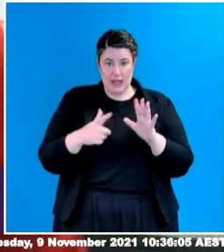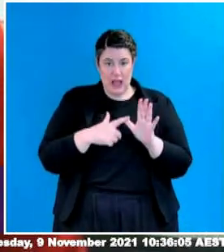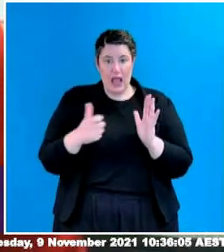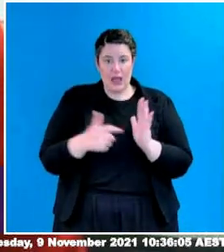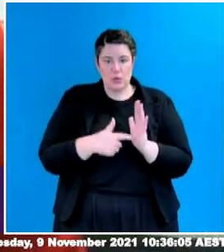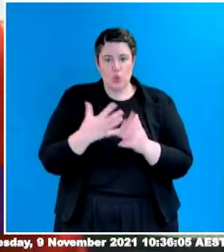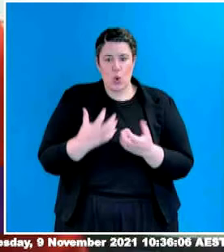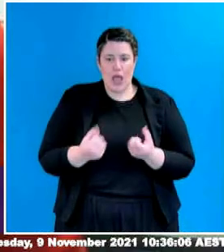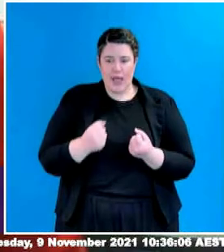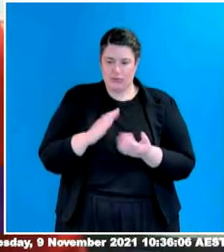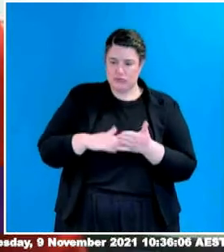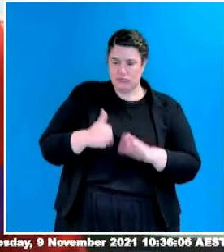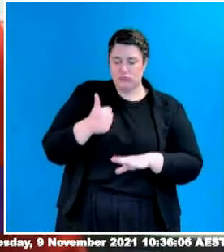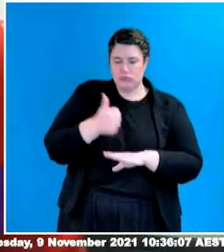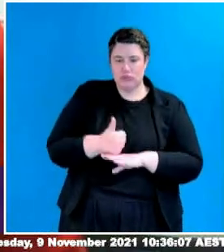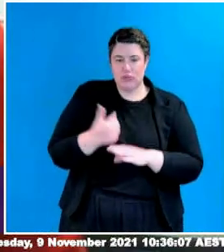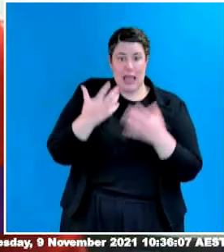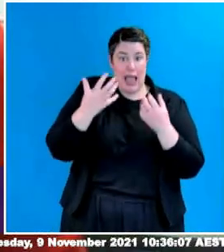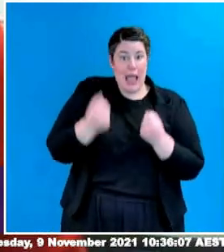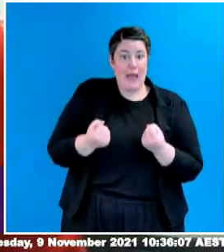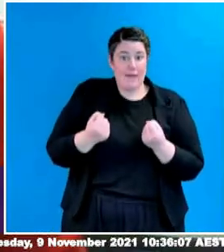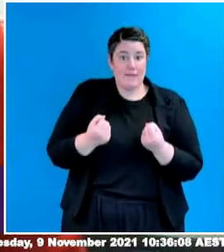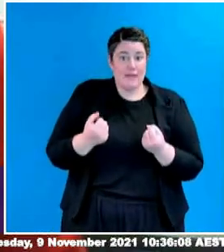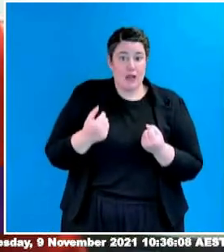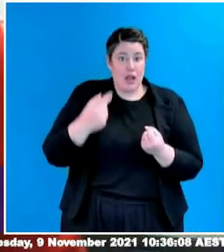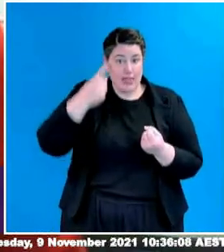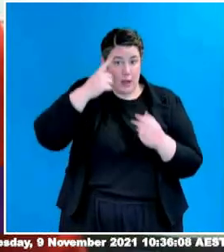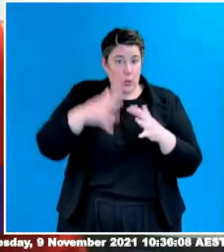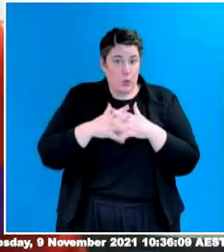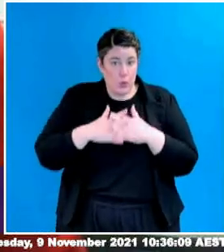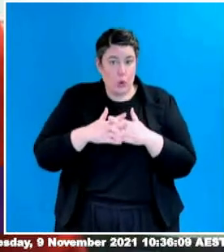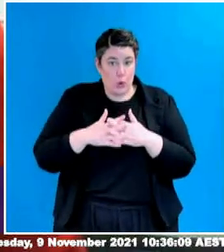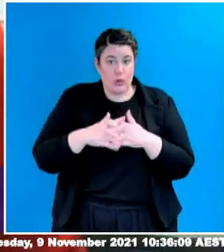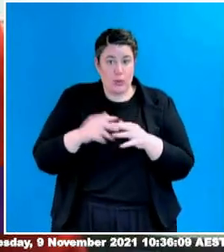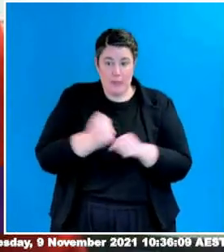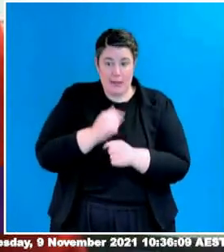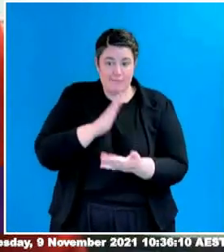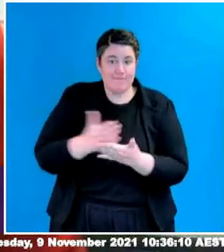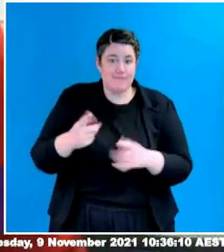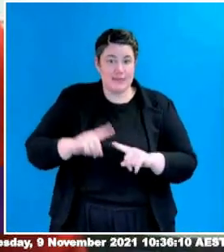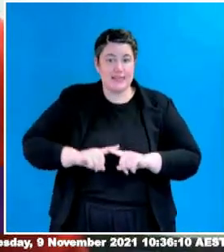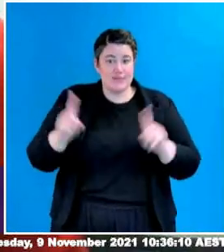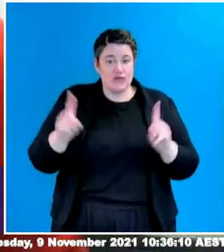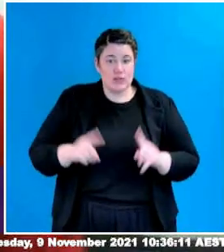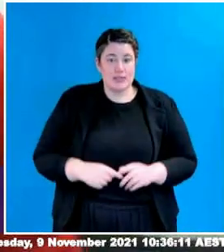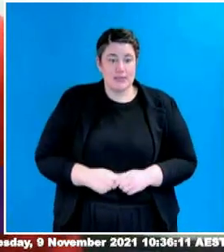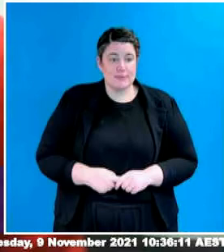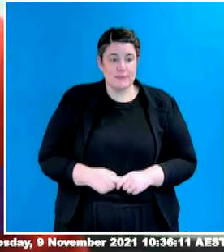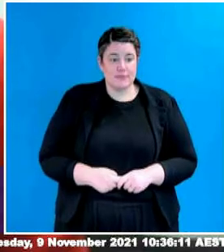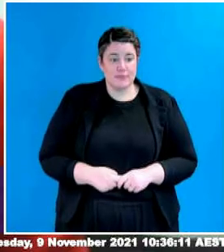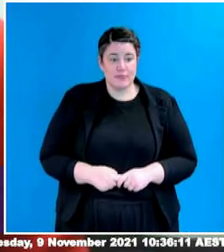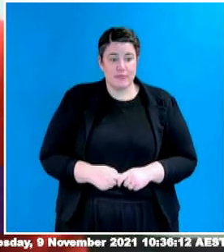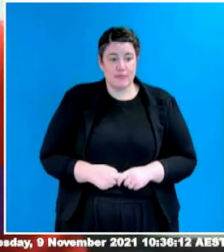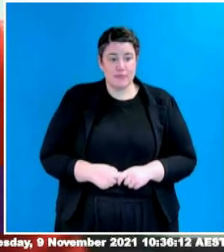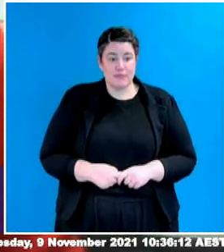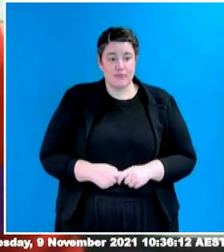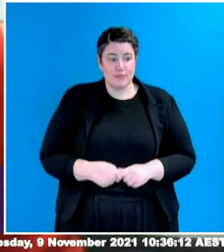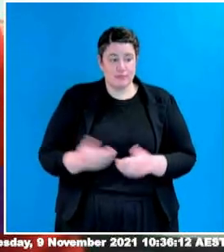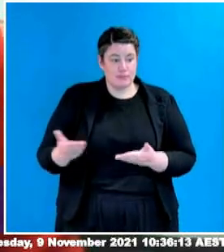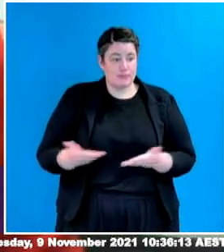there is a precedent for having it and I think that would make a practical difference on the ground. Can I refer to Commissioner Toohey.